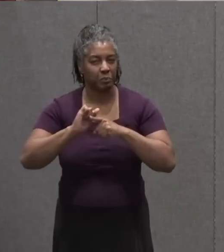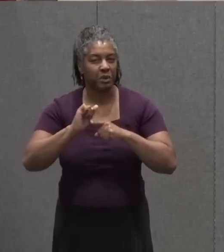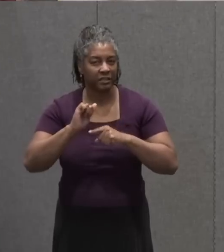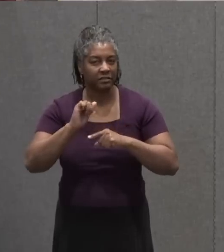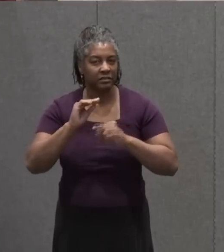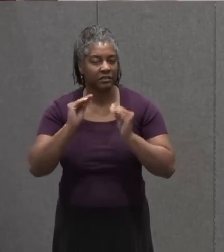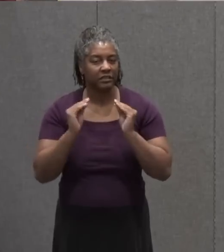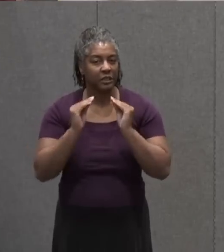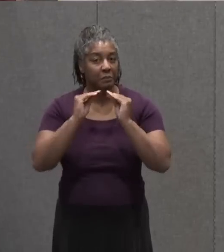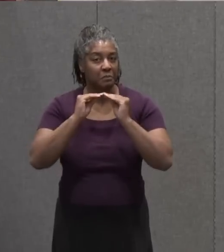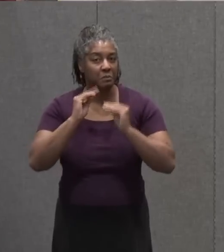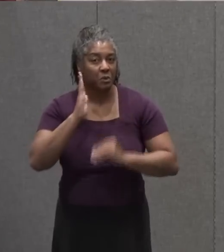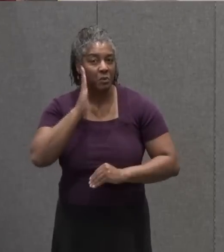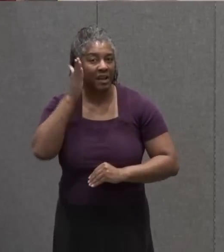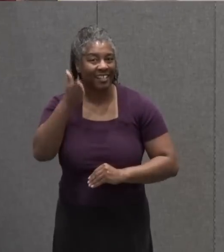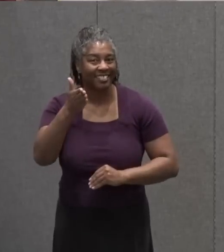Thank you so much for joining me today.